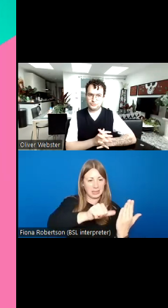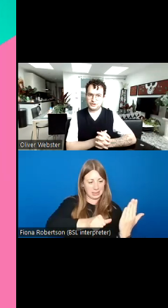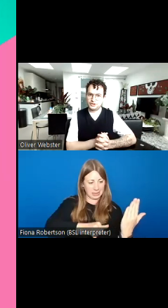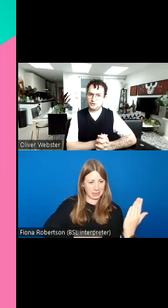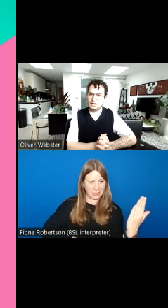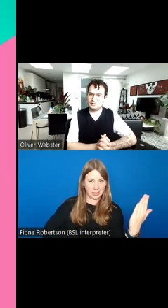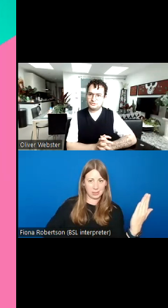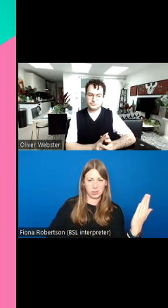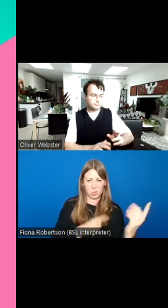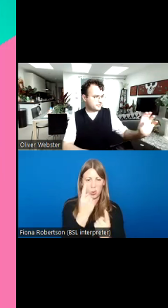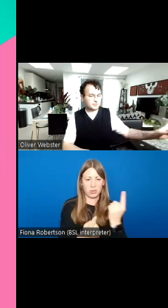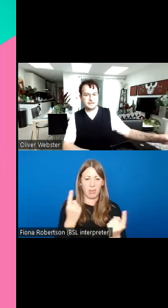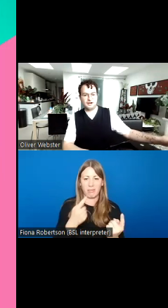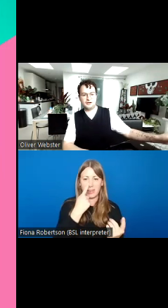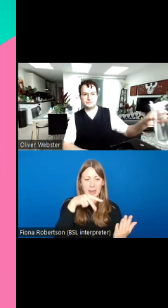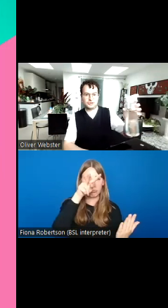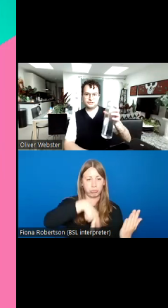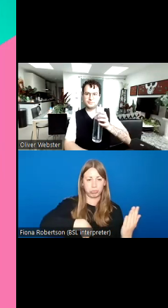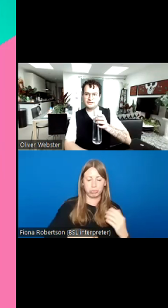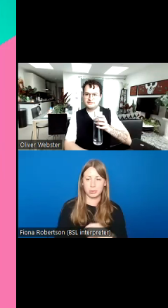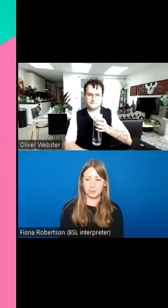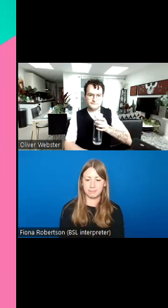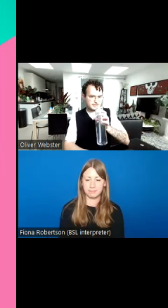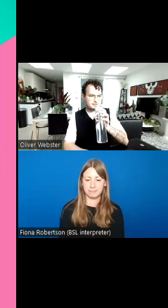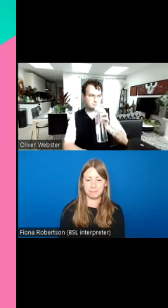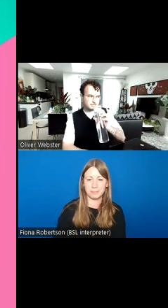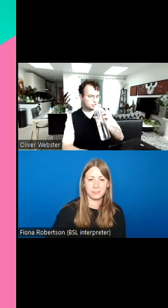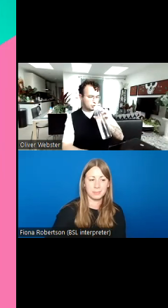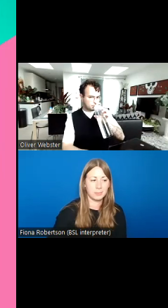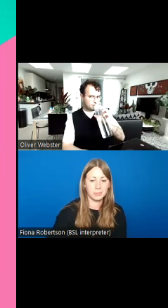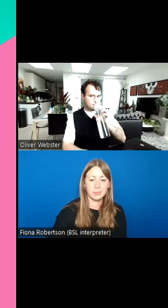We're going to go on now to Frequently Asked Questions. I believe there's 15 of these.